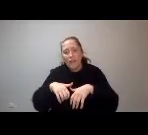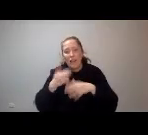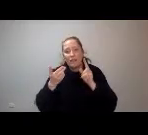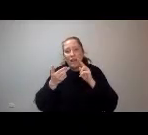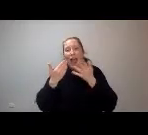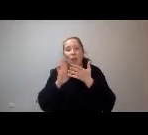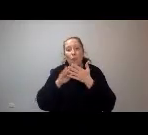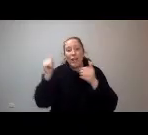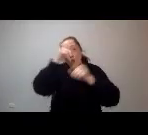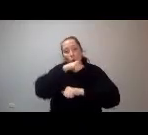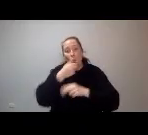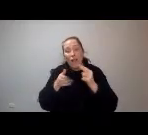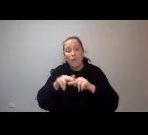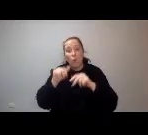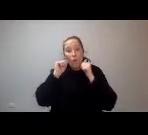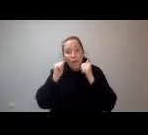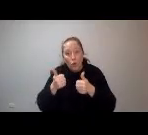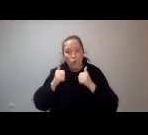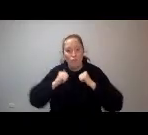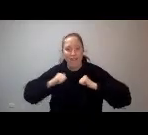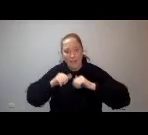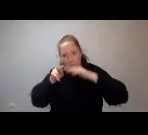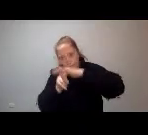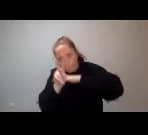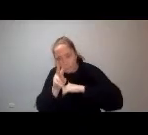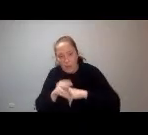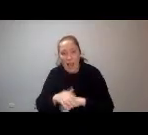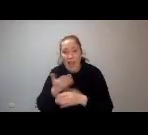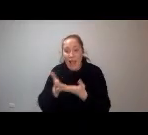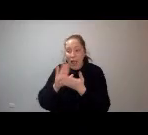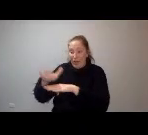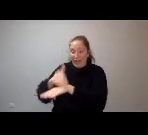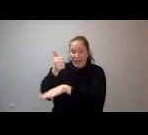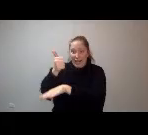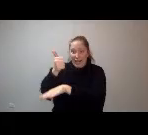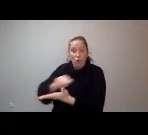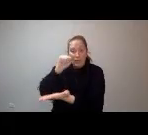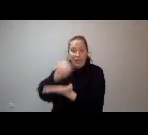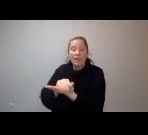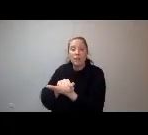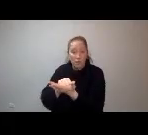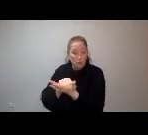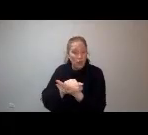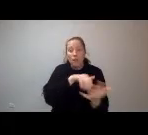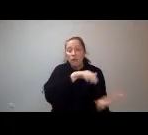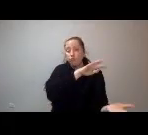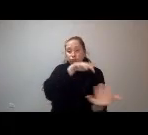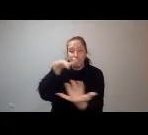we've understand the factors that affect implementation, and we've translated the research measures